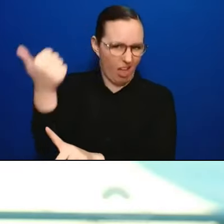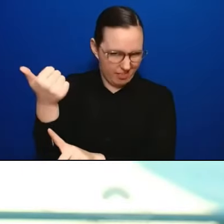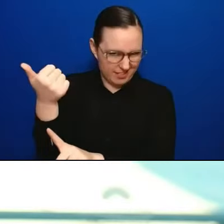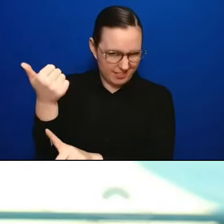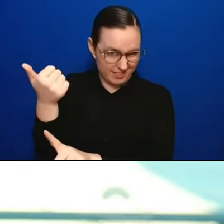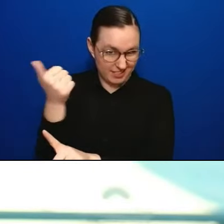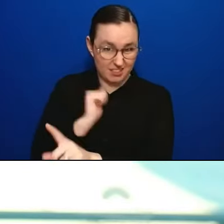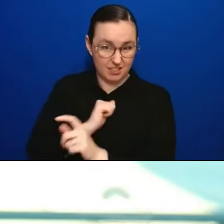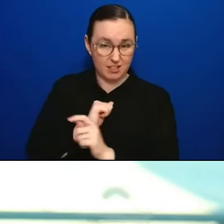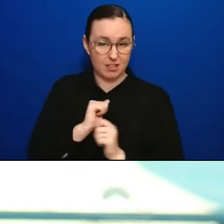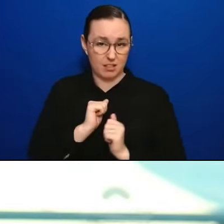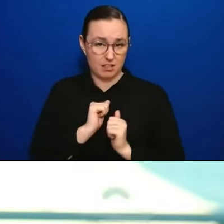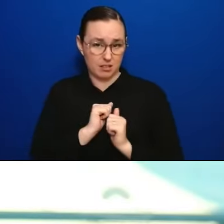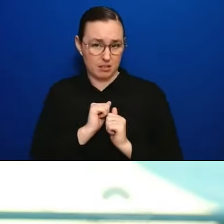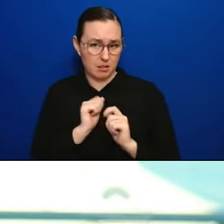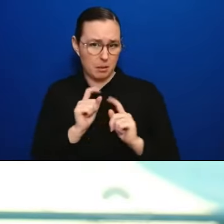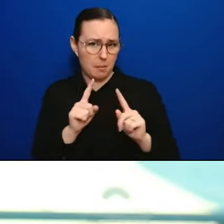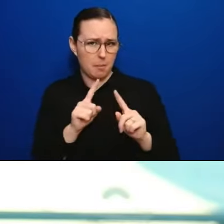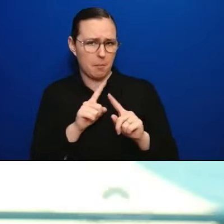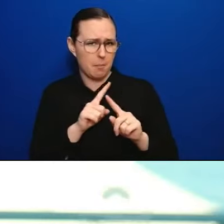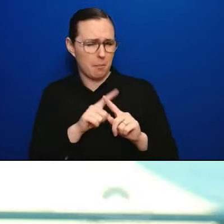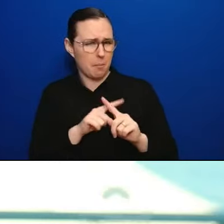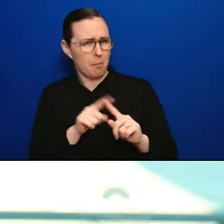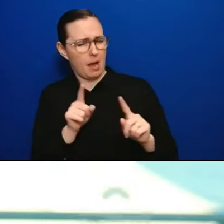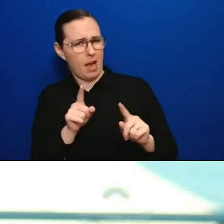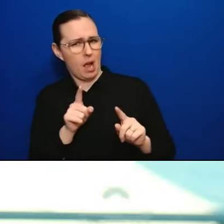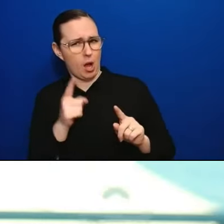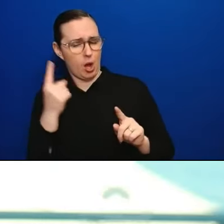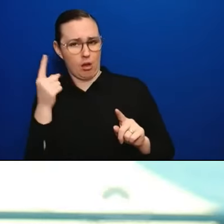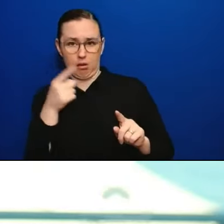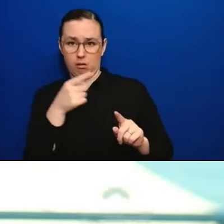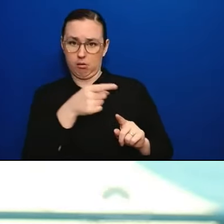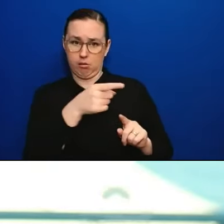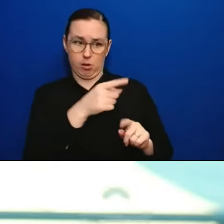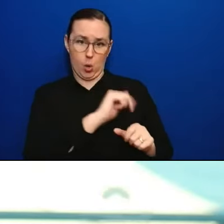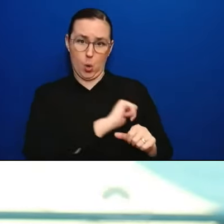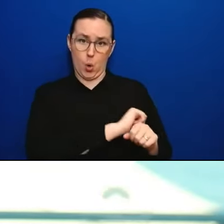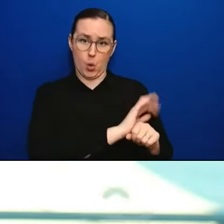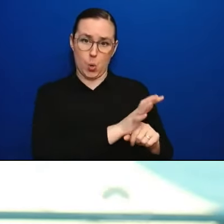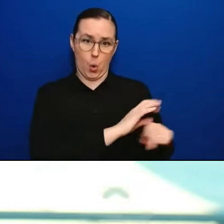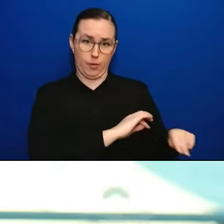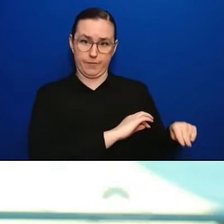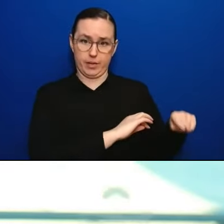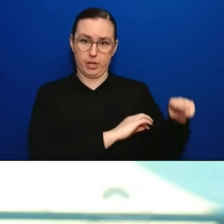that they have a positive test that they aren't able to